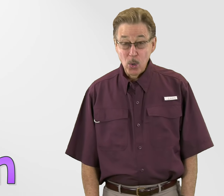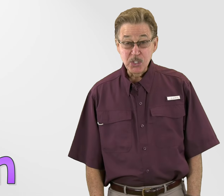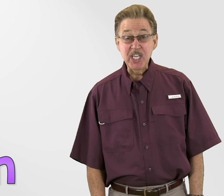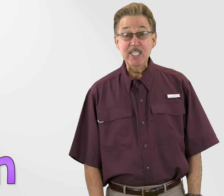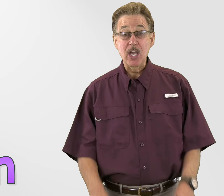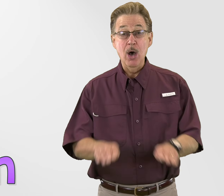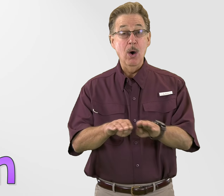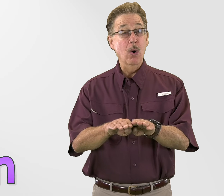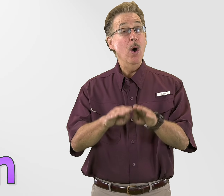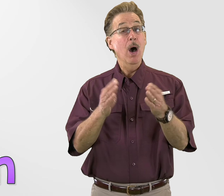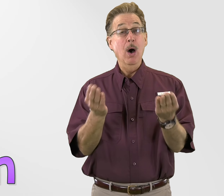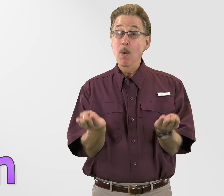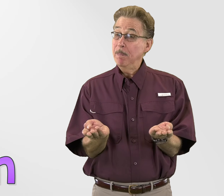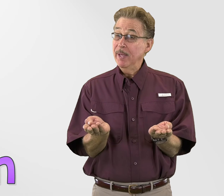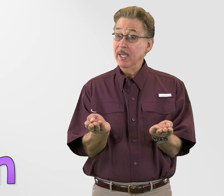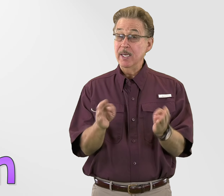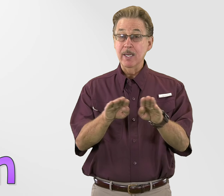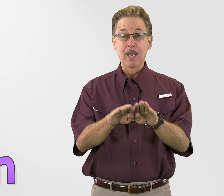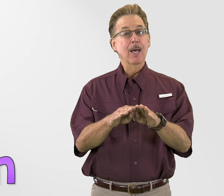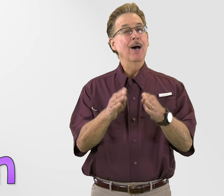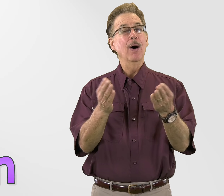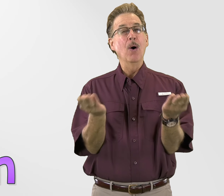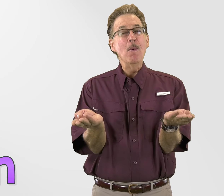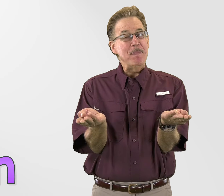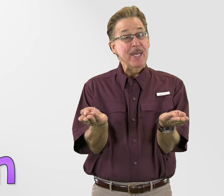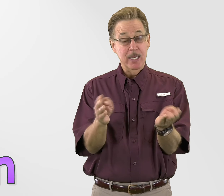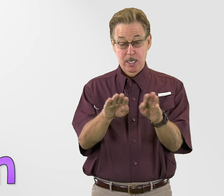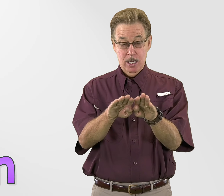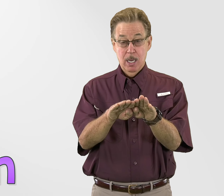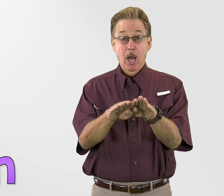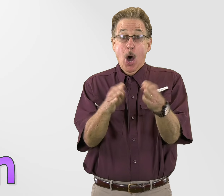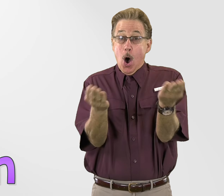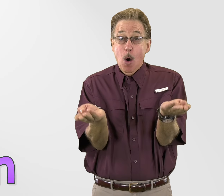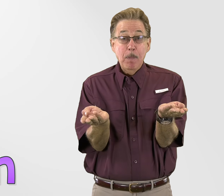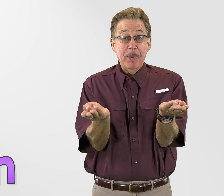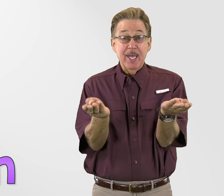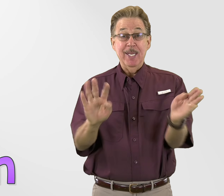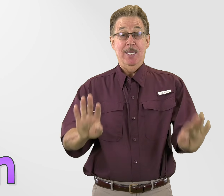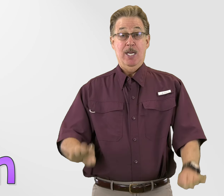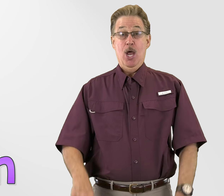O o says /o/ open, open, open